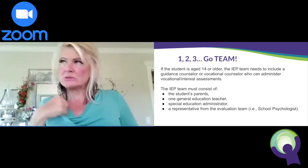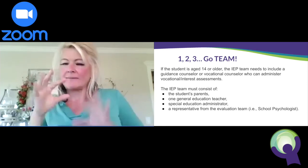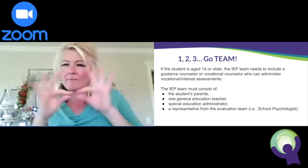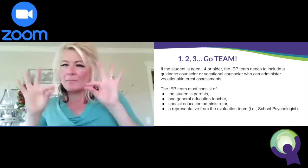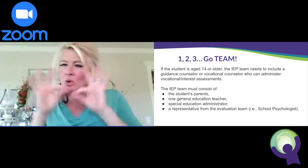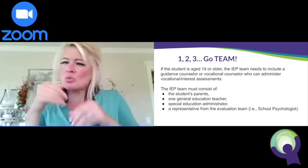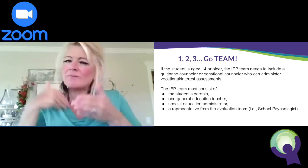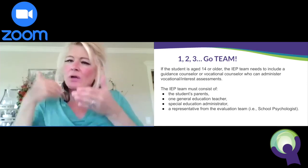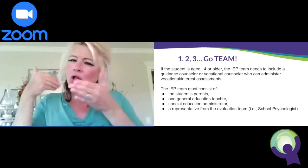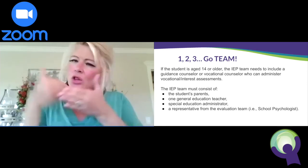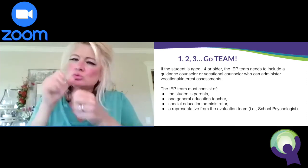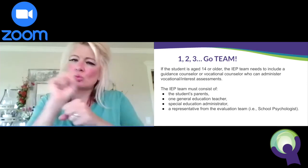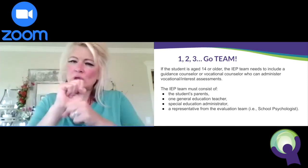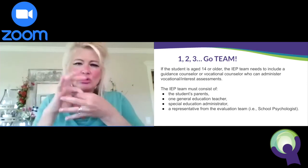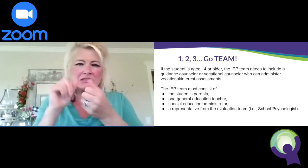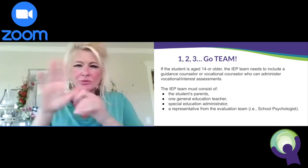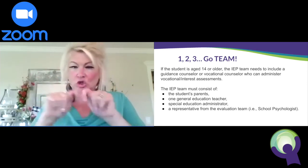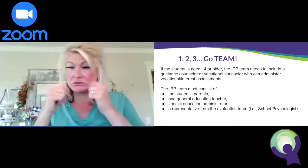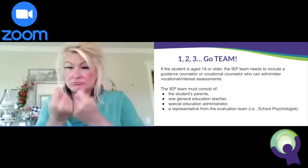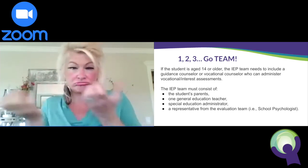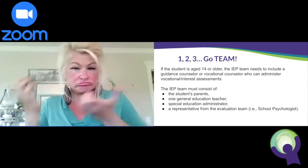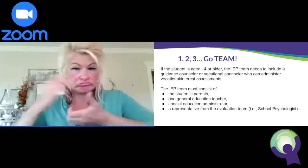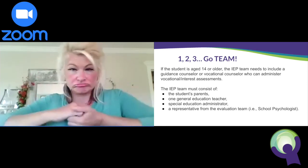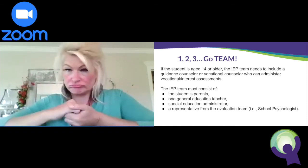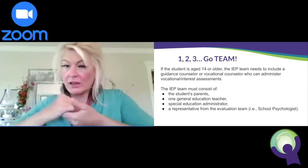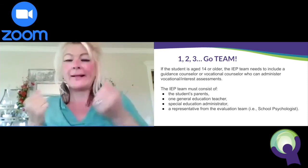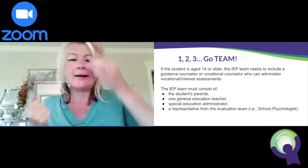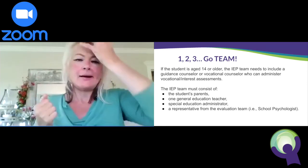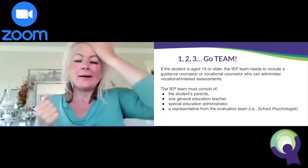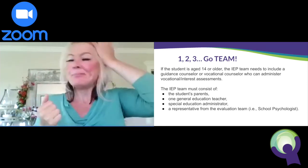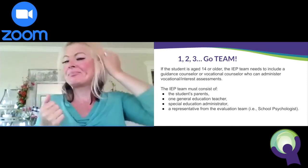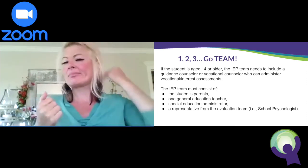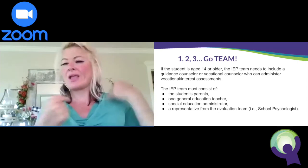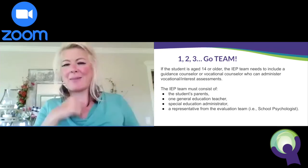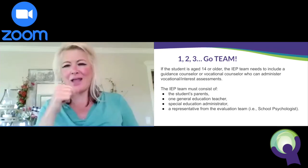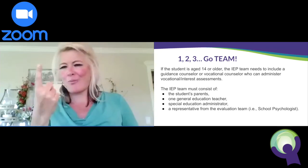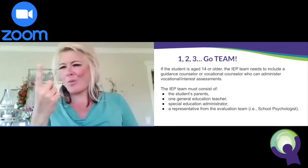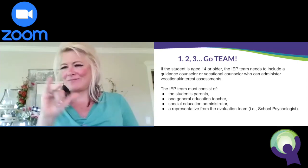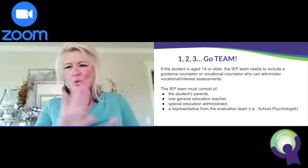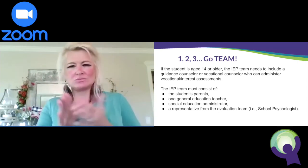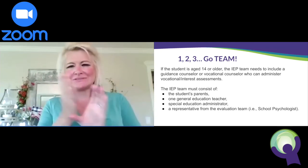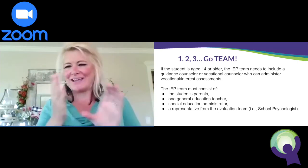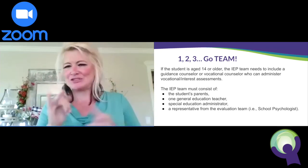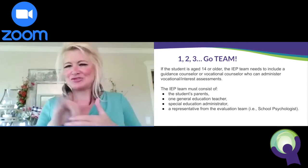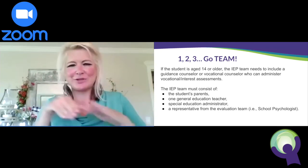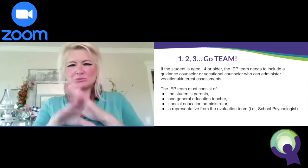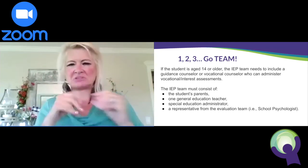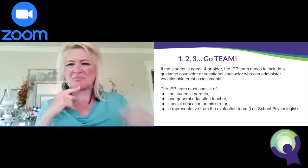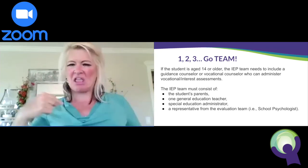when you're with your team, it's so important to collaborate with each other and so